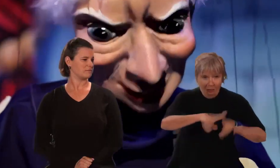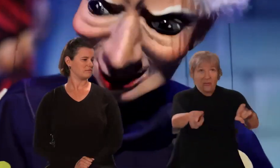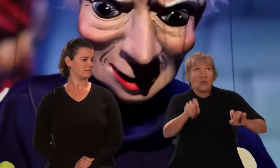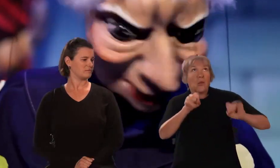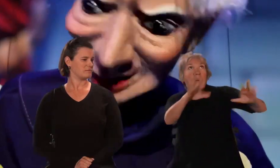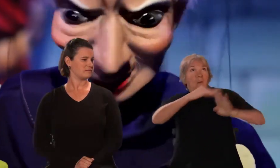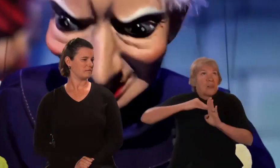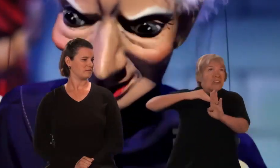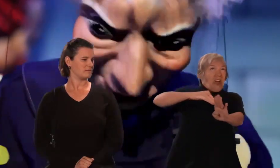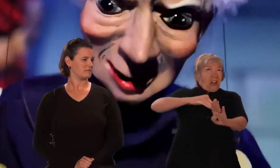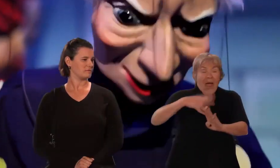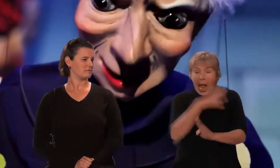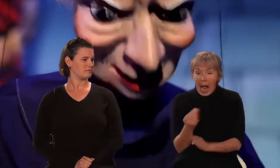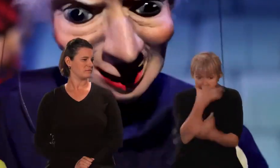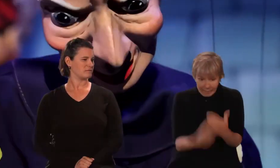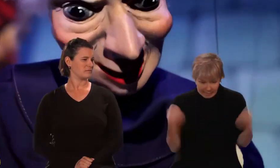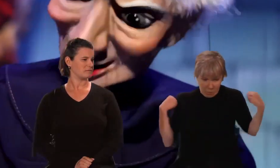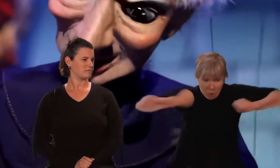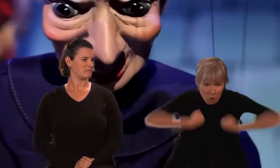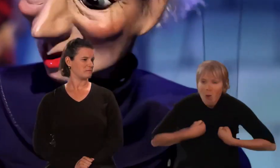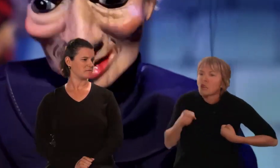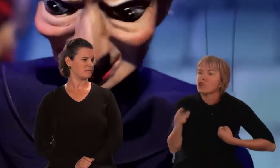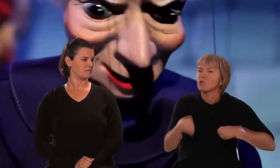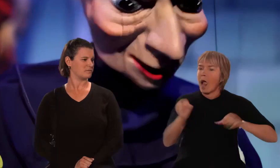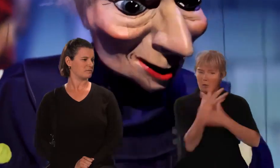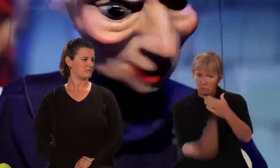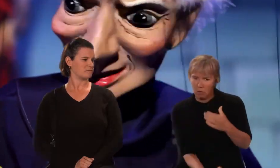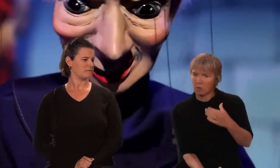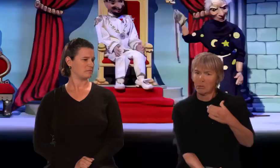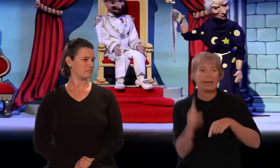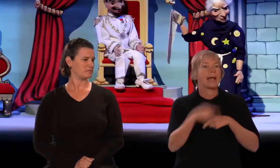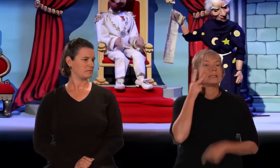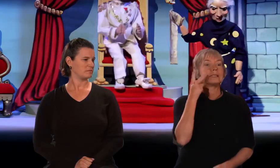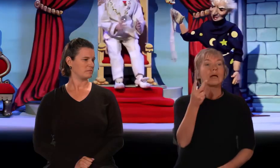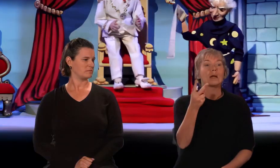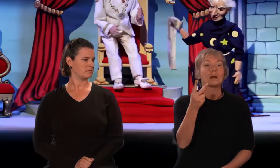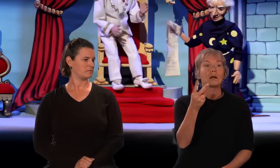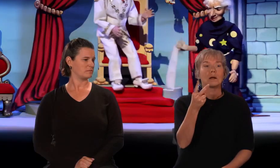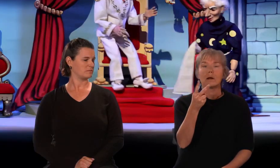an invisible cloak to make you disappear, and seven-league boots, and a gold Midas touch. [King] It didn't work.